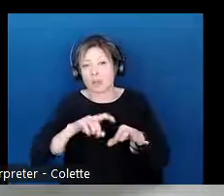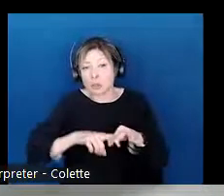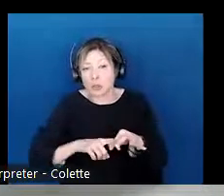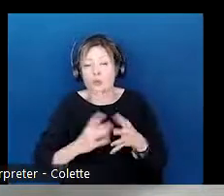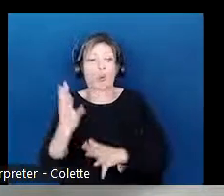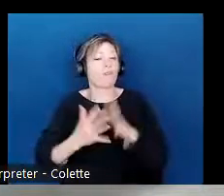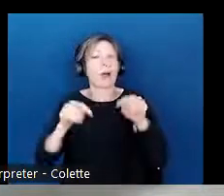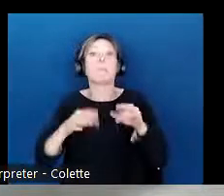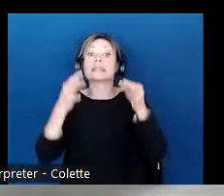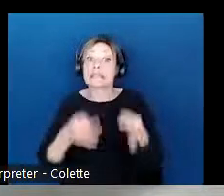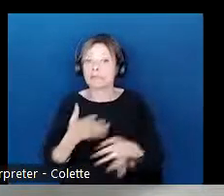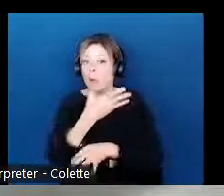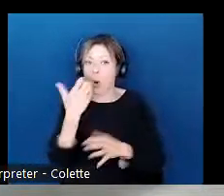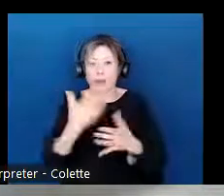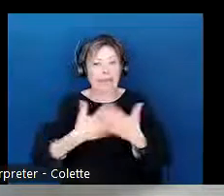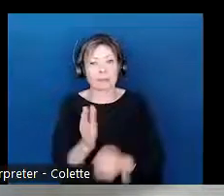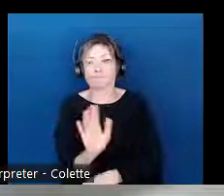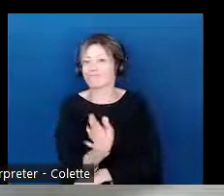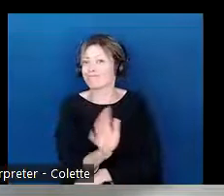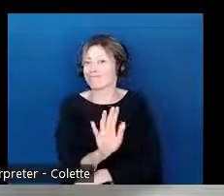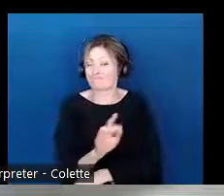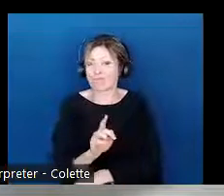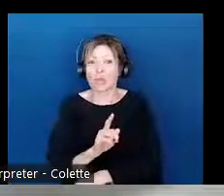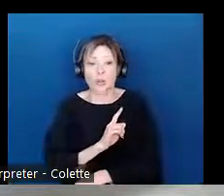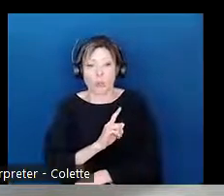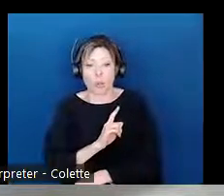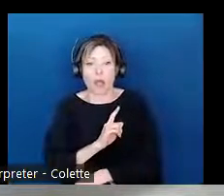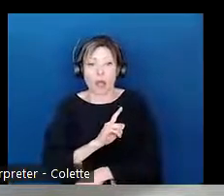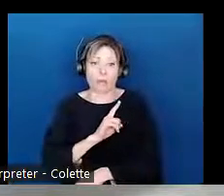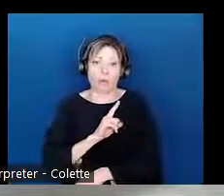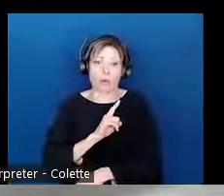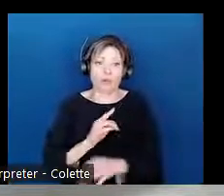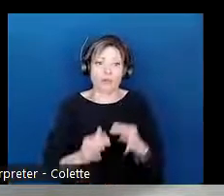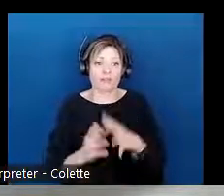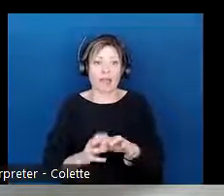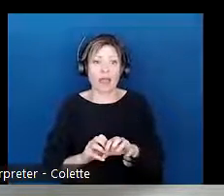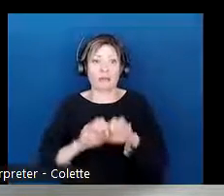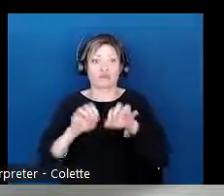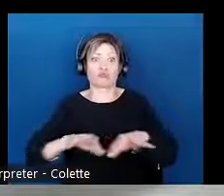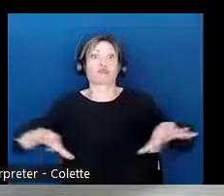the heat because it causes a lot of displacement for a lot of Wildlife and a lot of animals